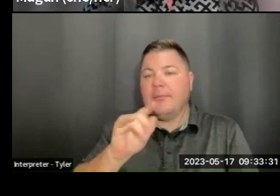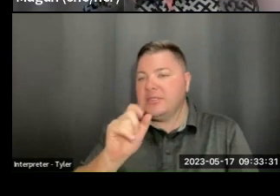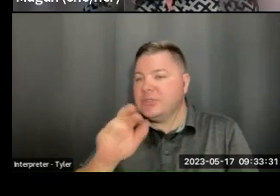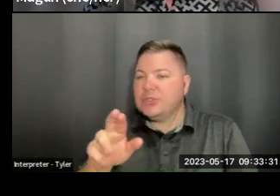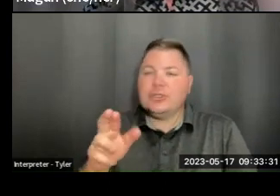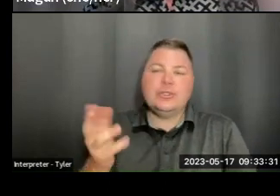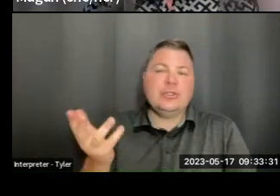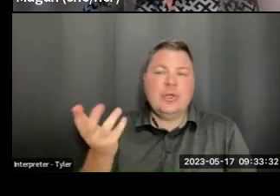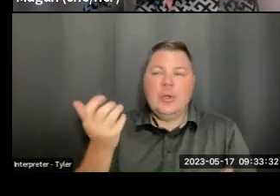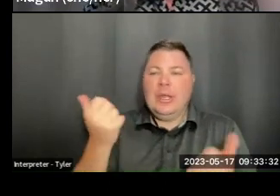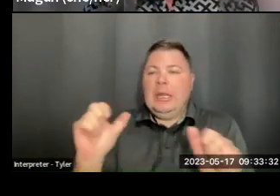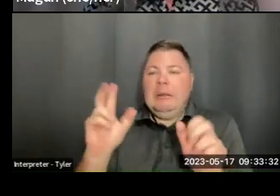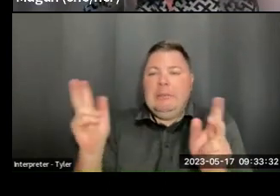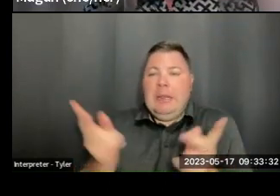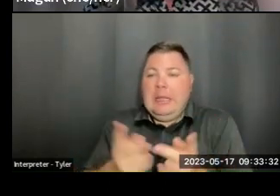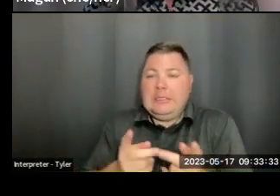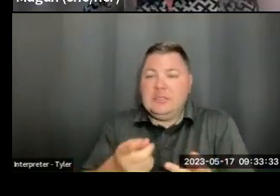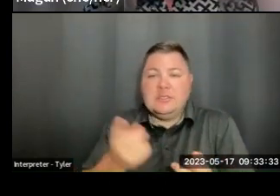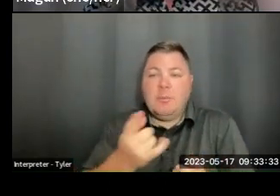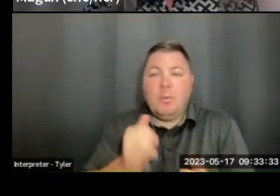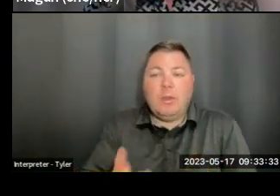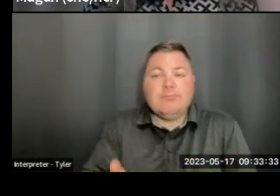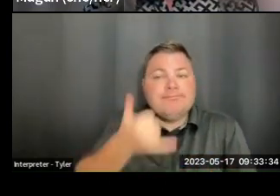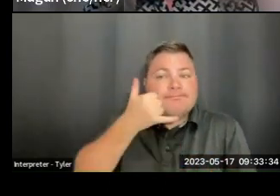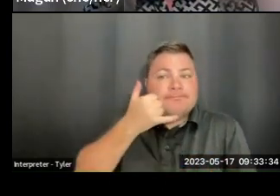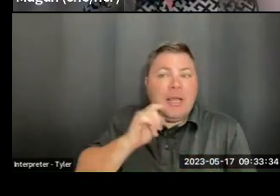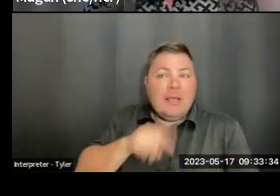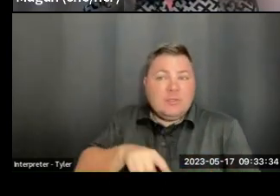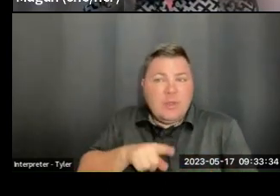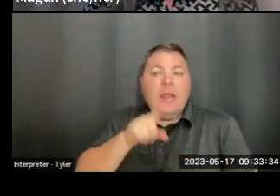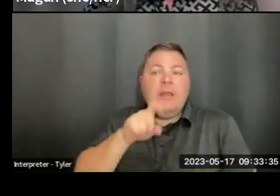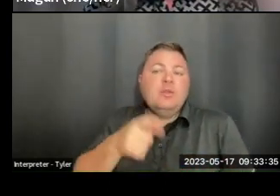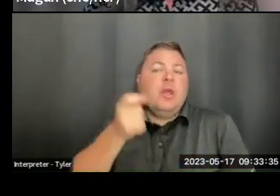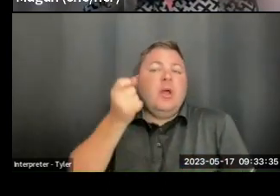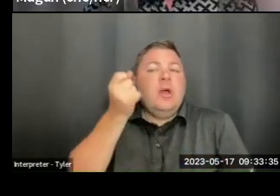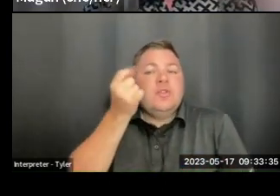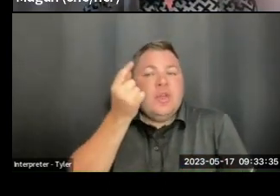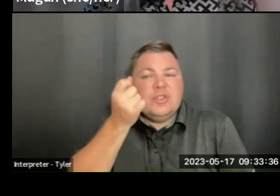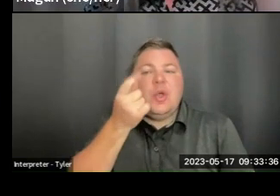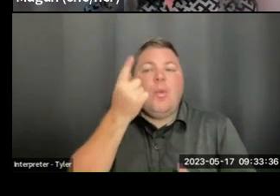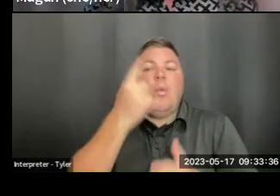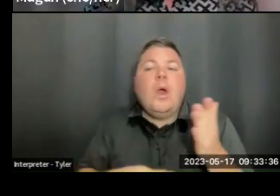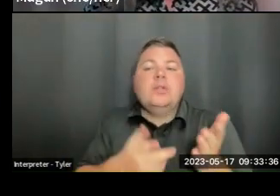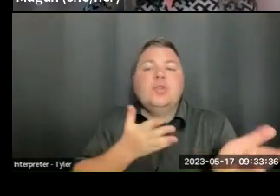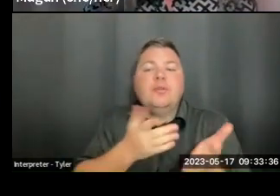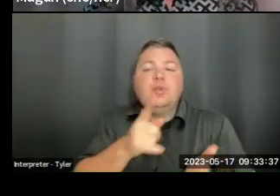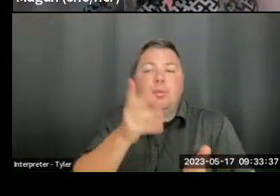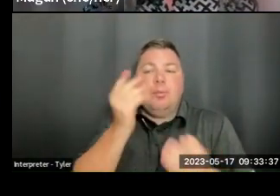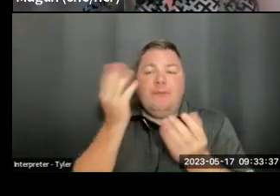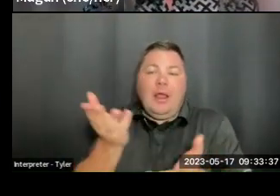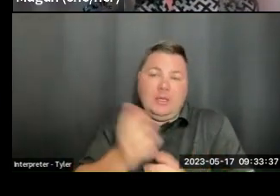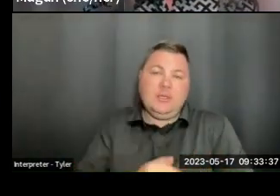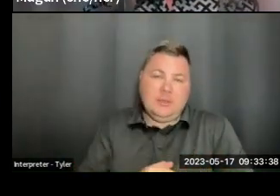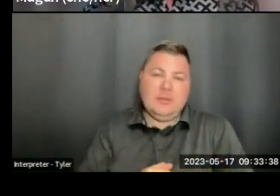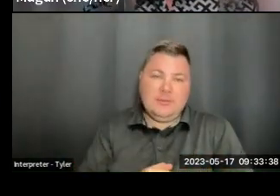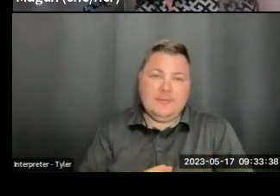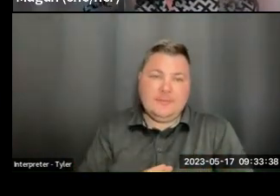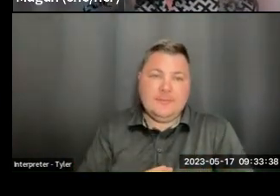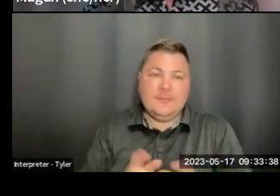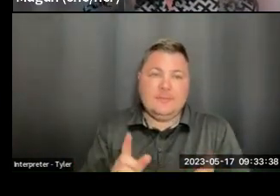That means even if you are using